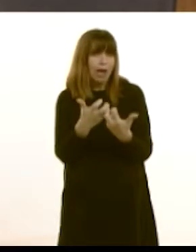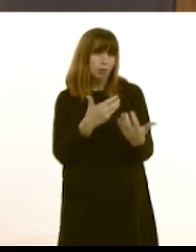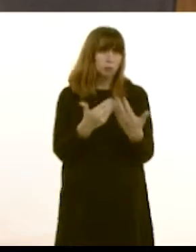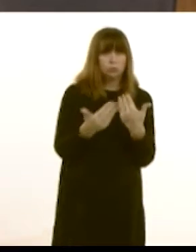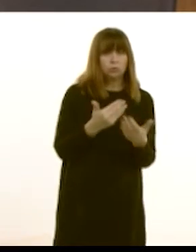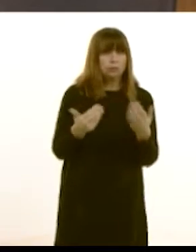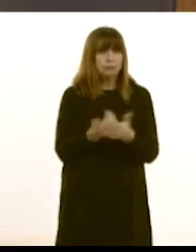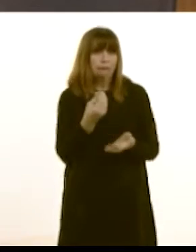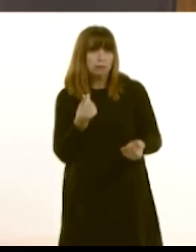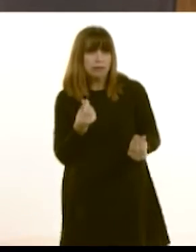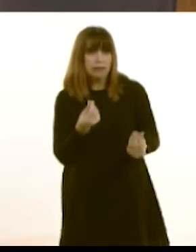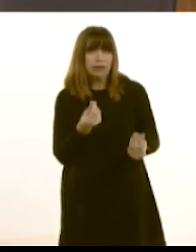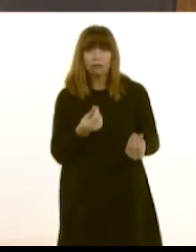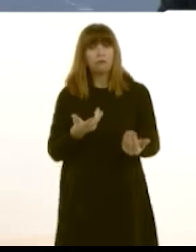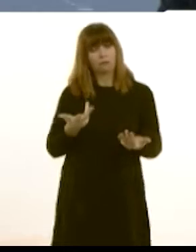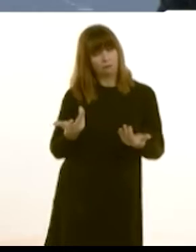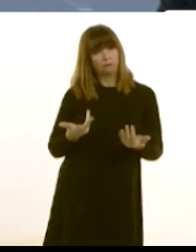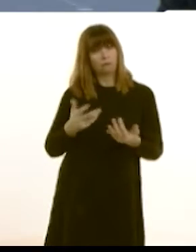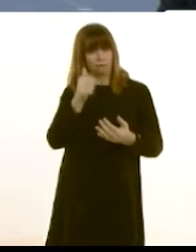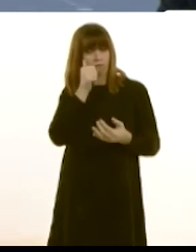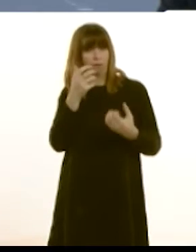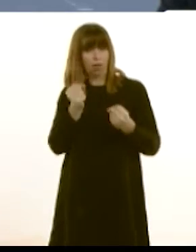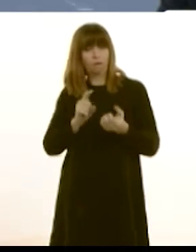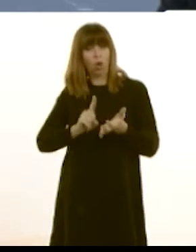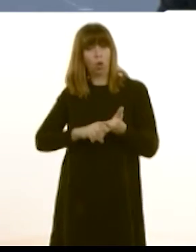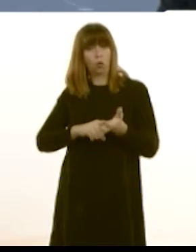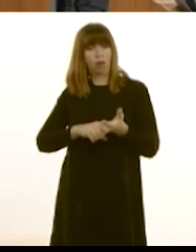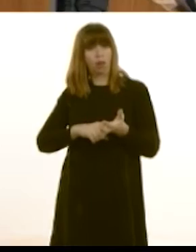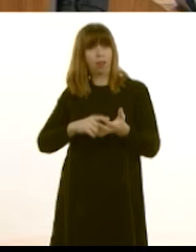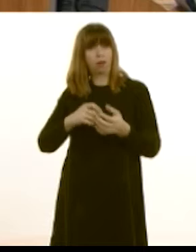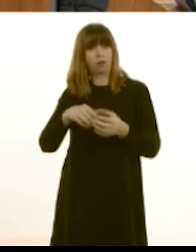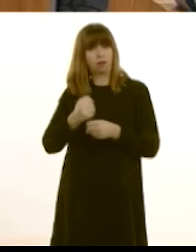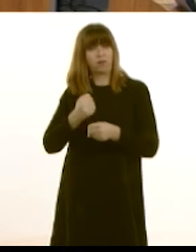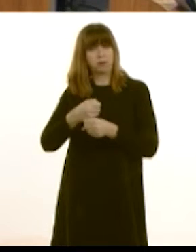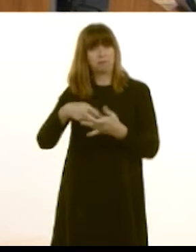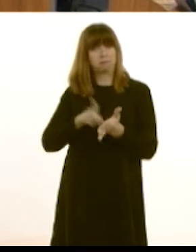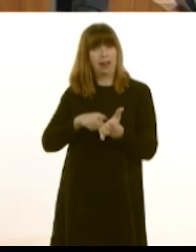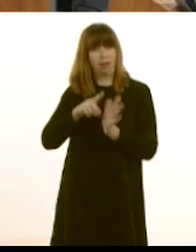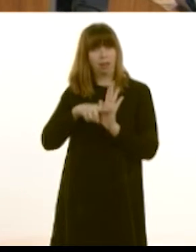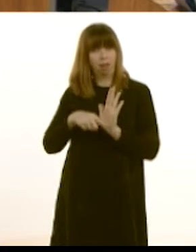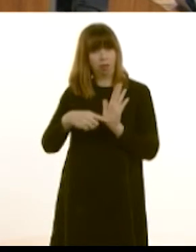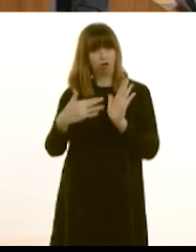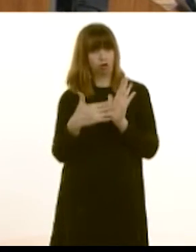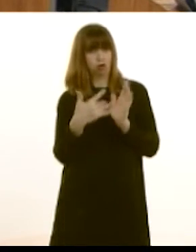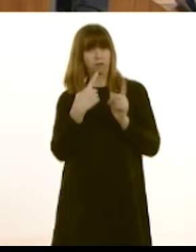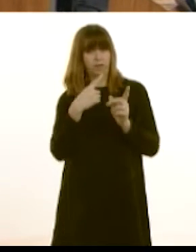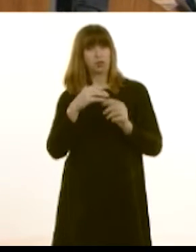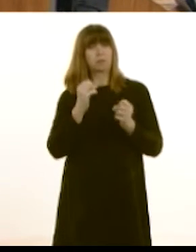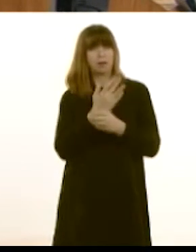Minister, in fairness, proposes as part of the draft local government Bill, will facilitate asset transfer and make the whole process more transparent.